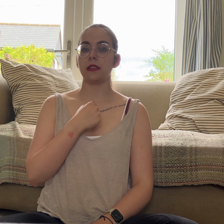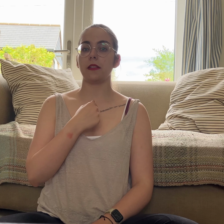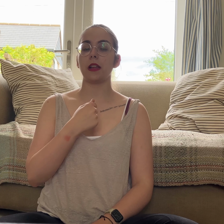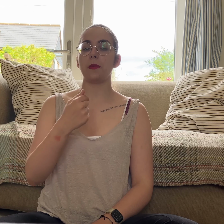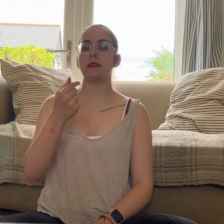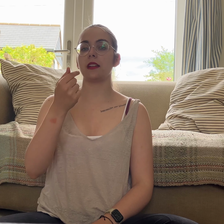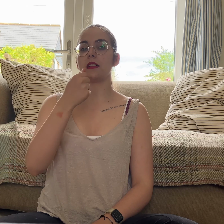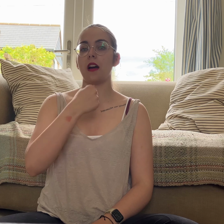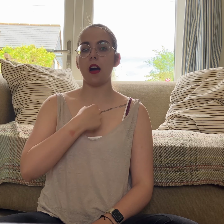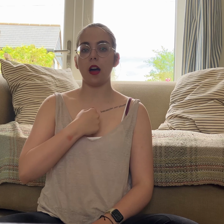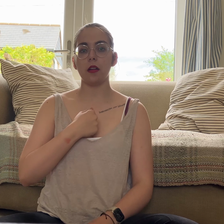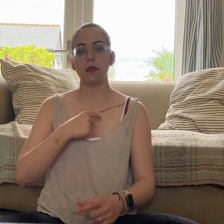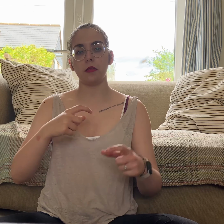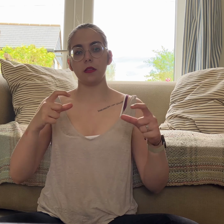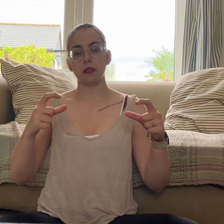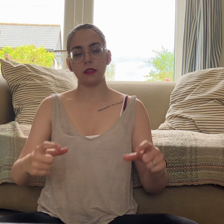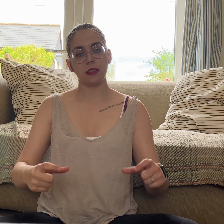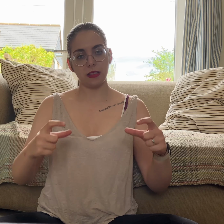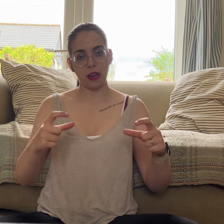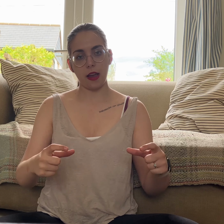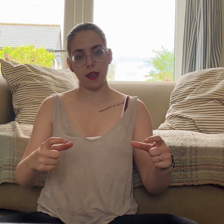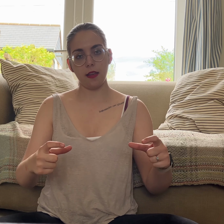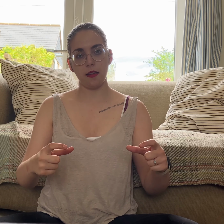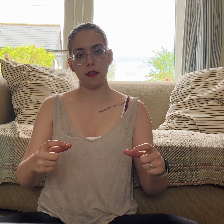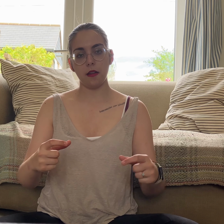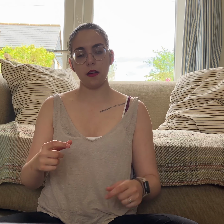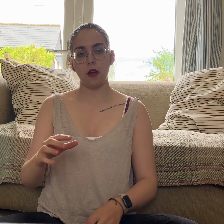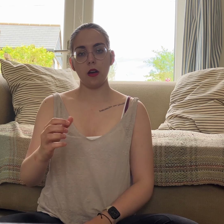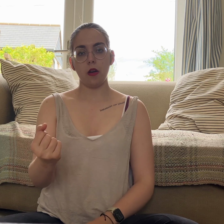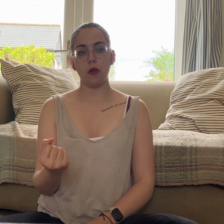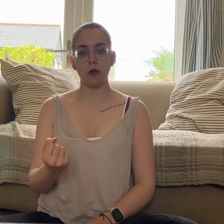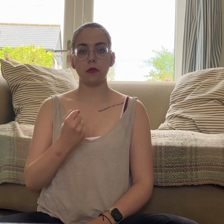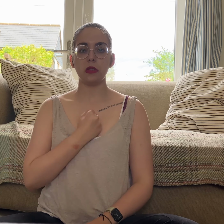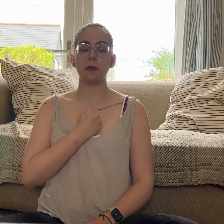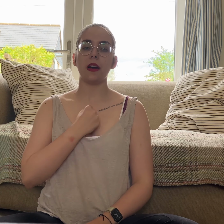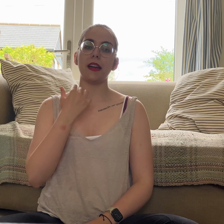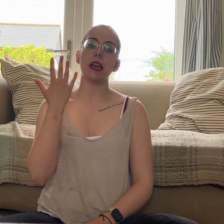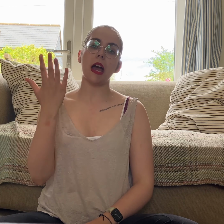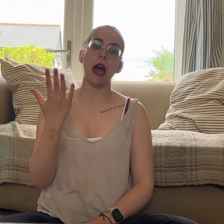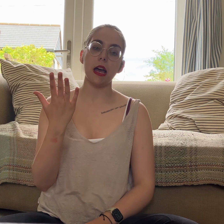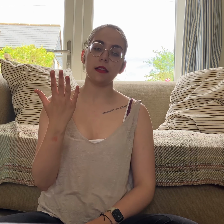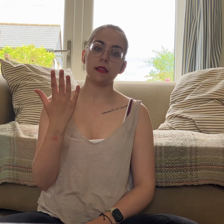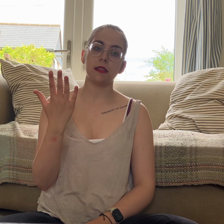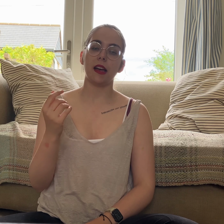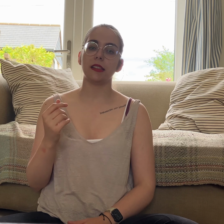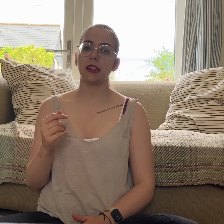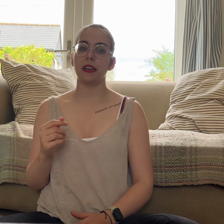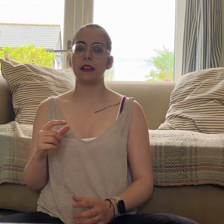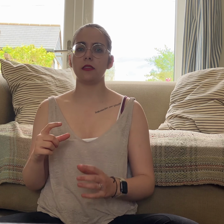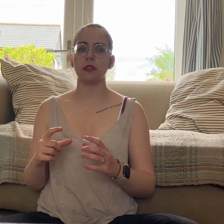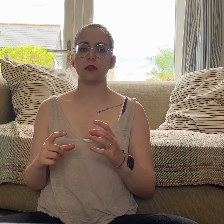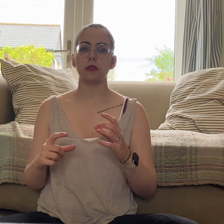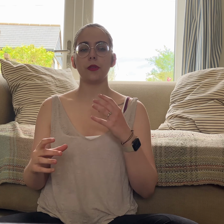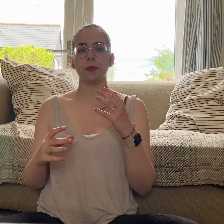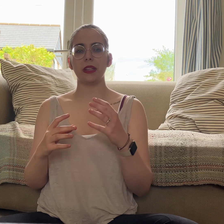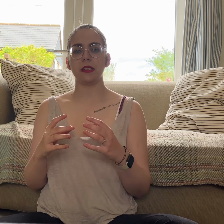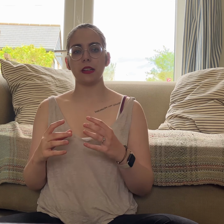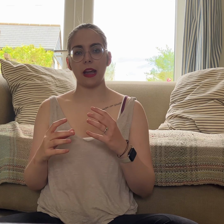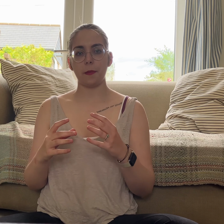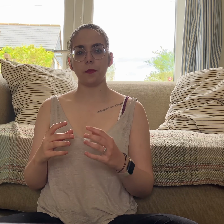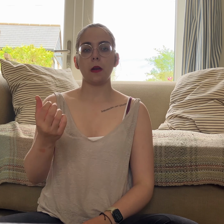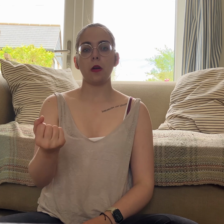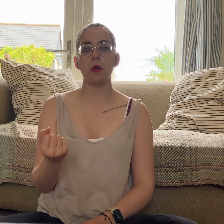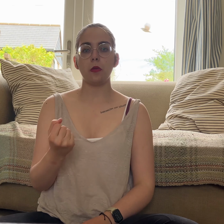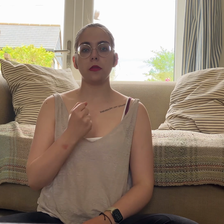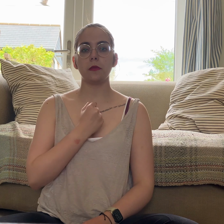instead of that we'll sign "I'll stay, hold my hand". And then it's just repeated again. "Hold